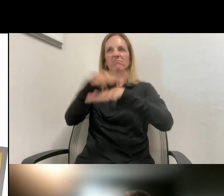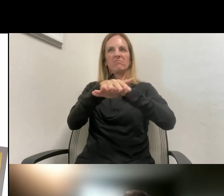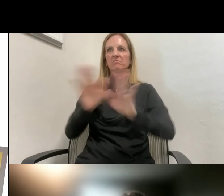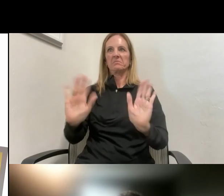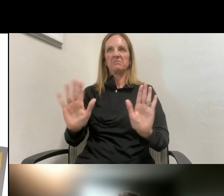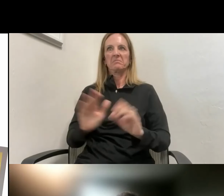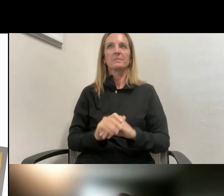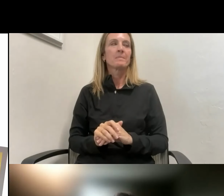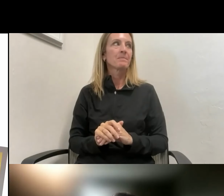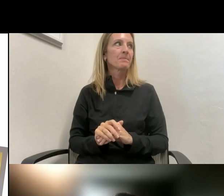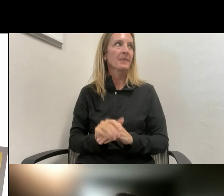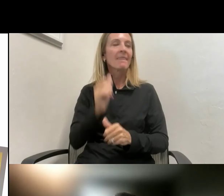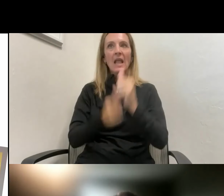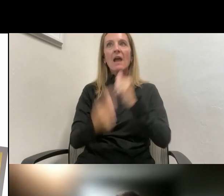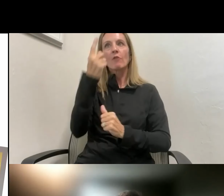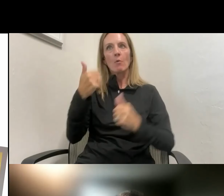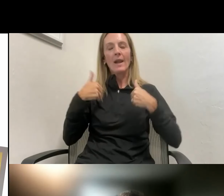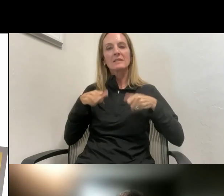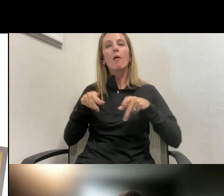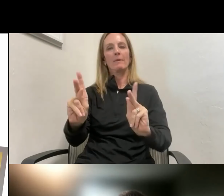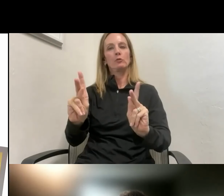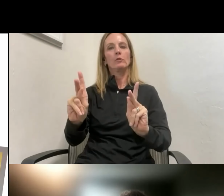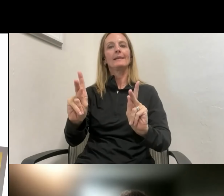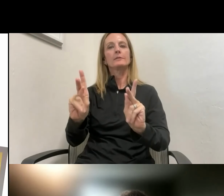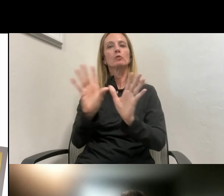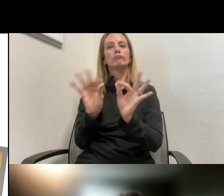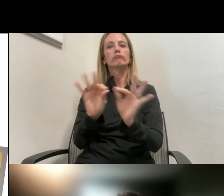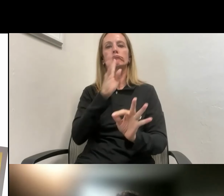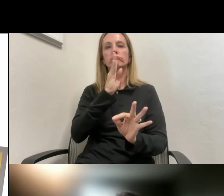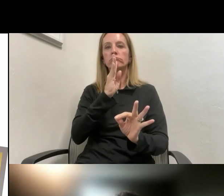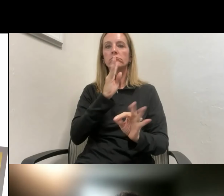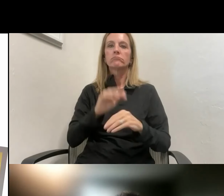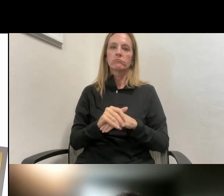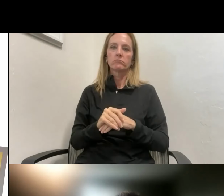And we always acknowledge the land, the yintah - that's the nod. We acknowledge our Niwh’tsi’de’ni,